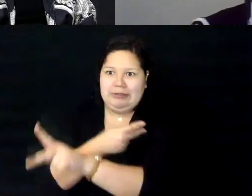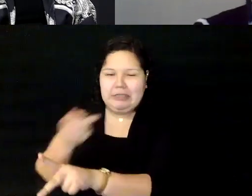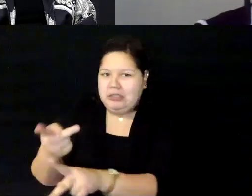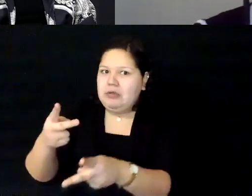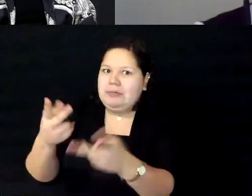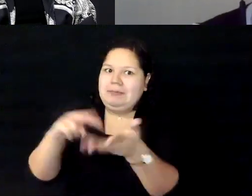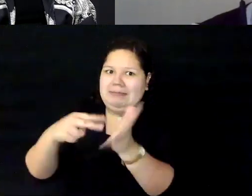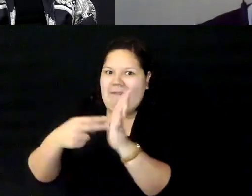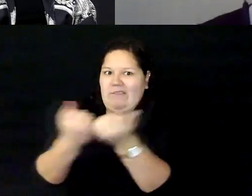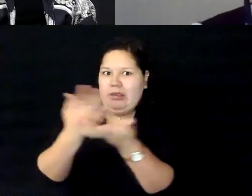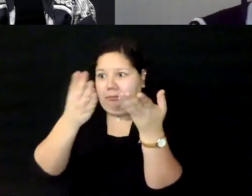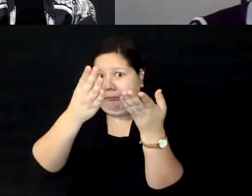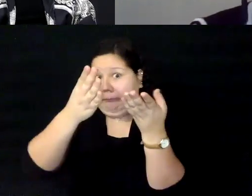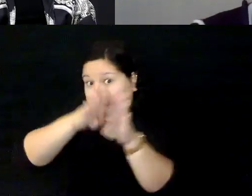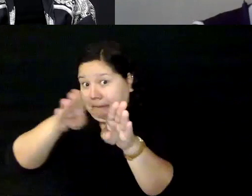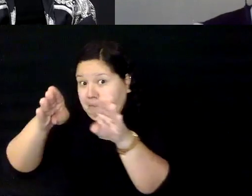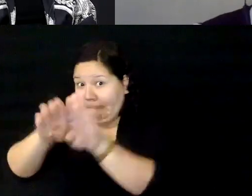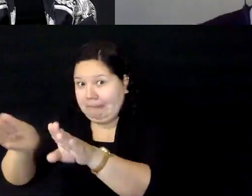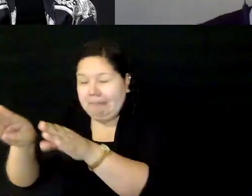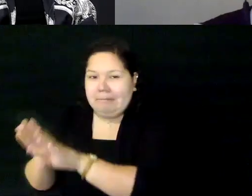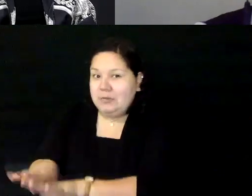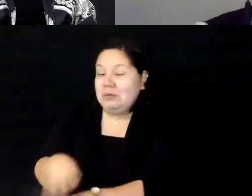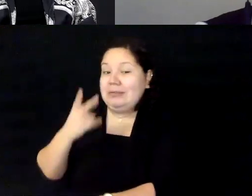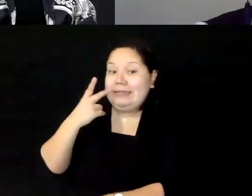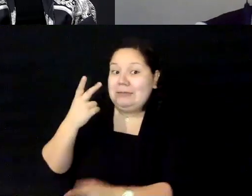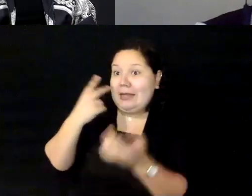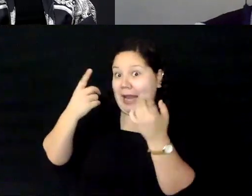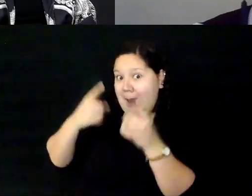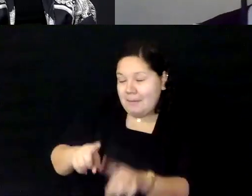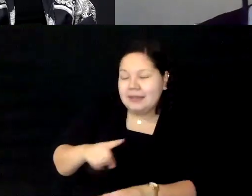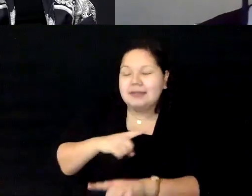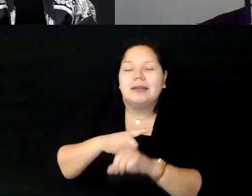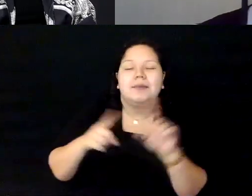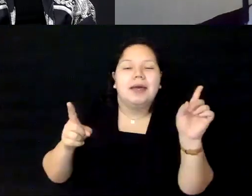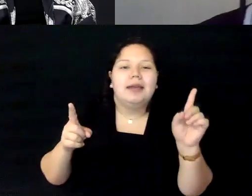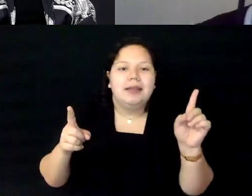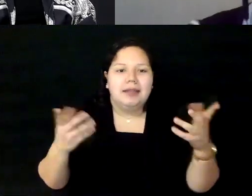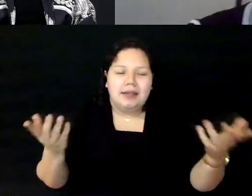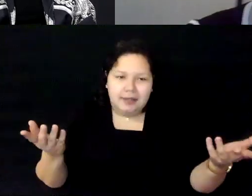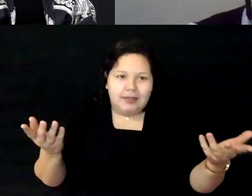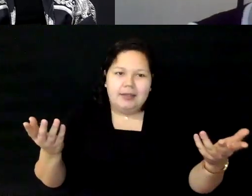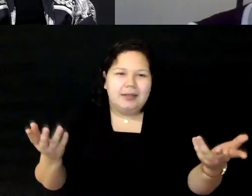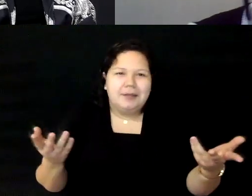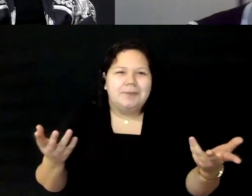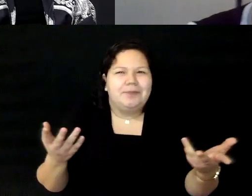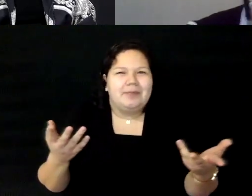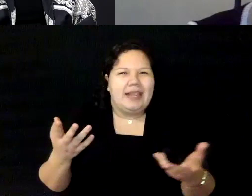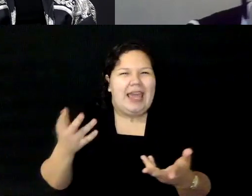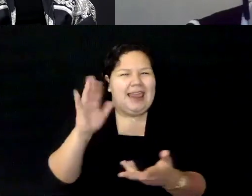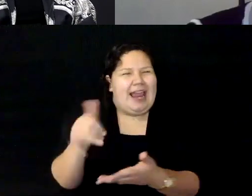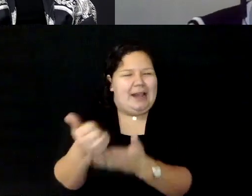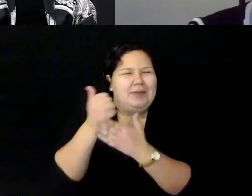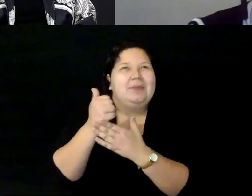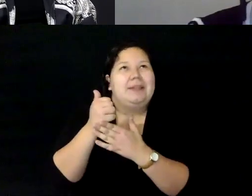so we shall see. But I think it's, it's that, it's holding on to that hopefulness, right? About what